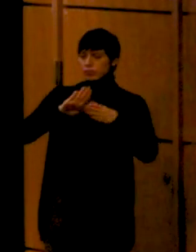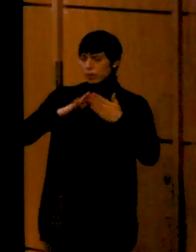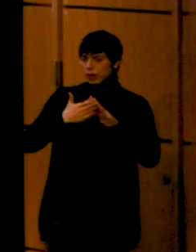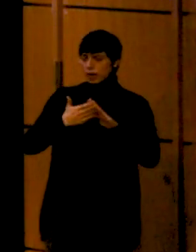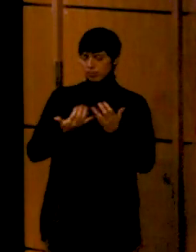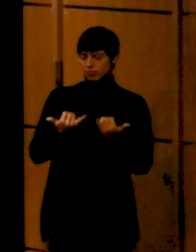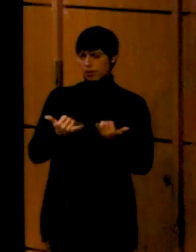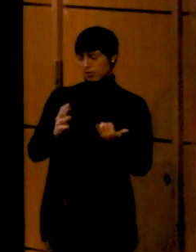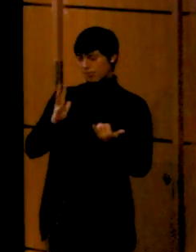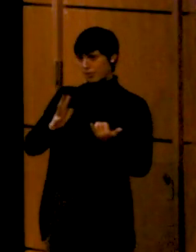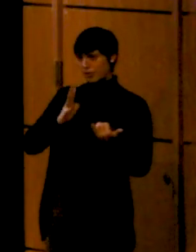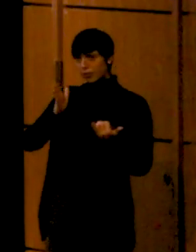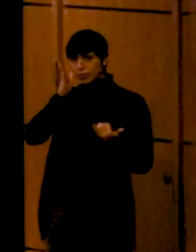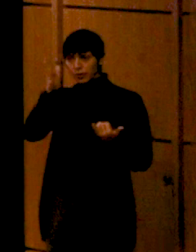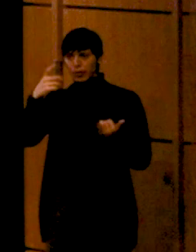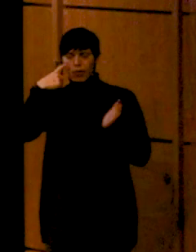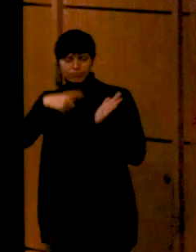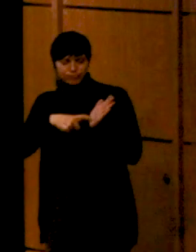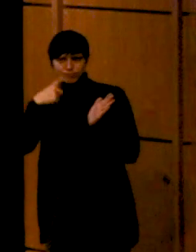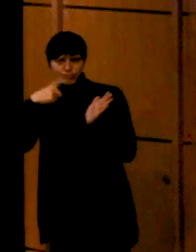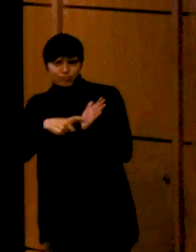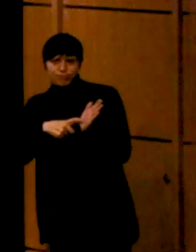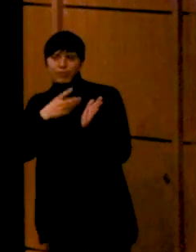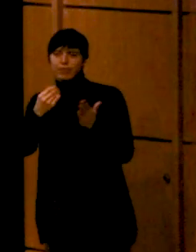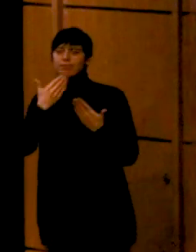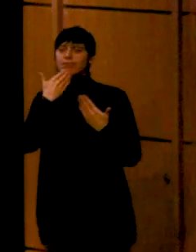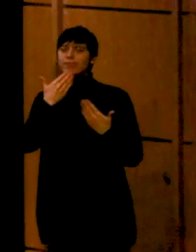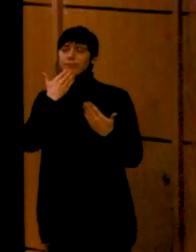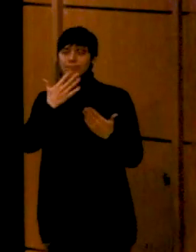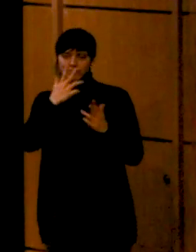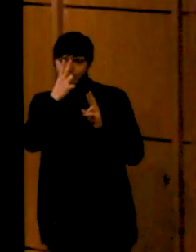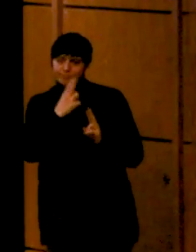are very grateful for their ongoing and vibrant presence in our city.